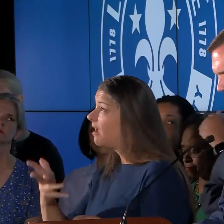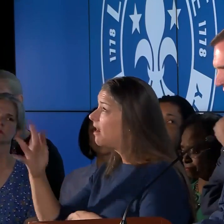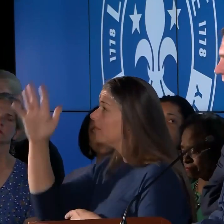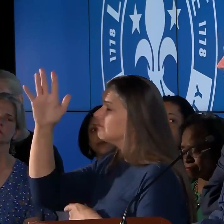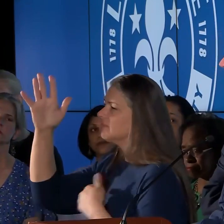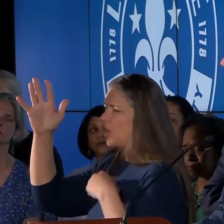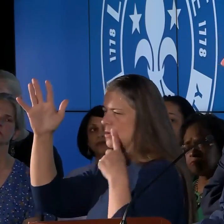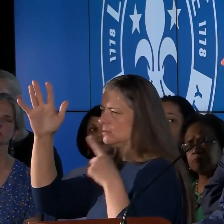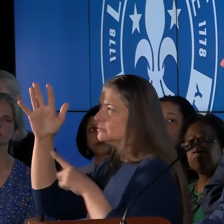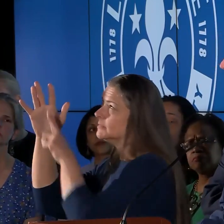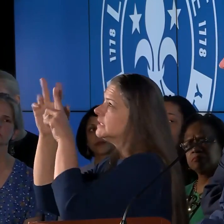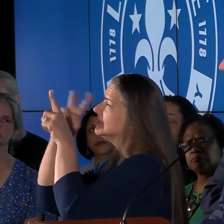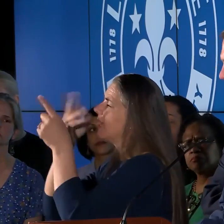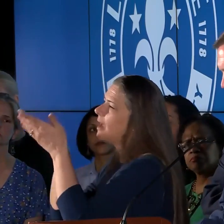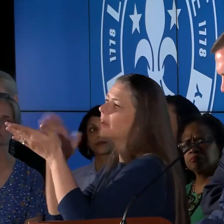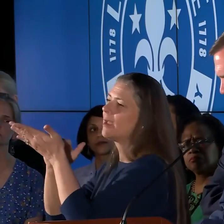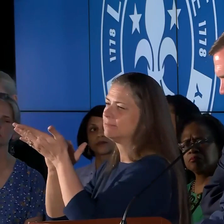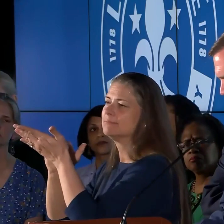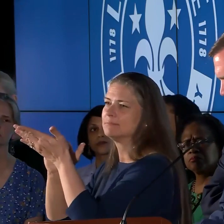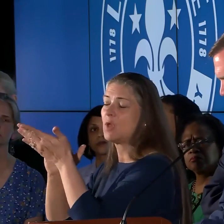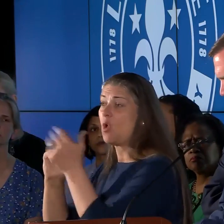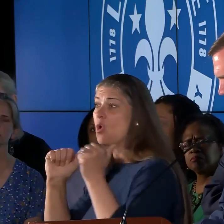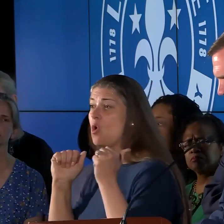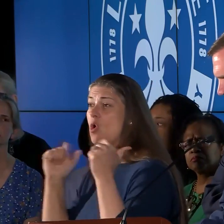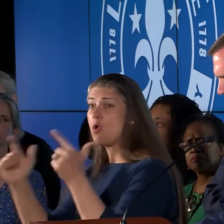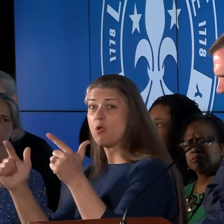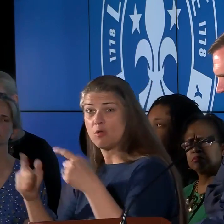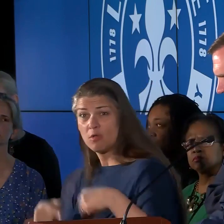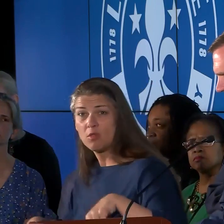these families and friends in this community, we will be reunited in ***